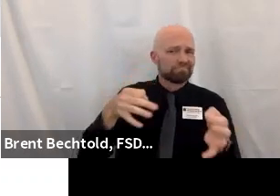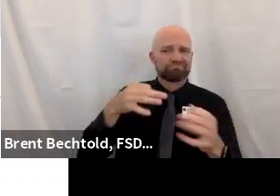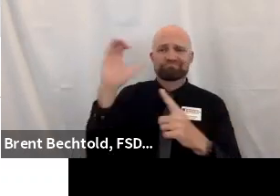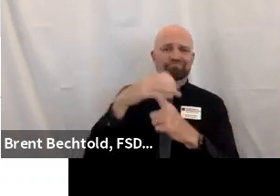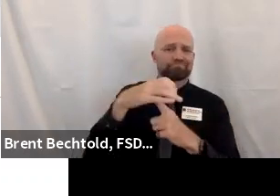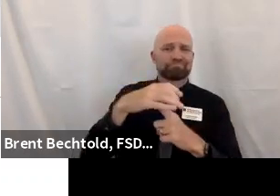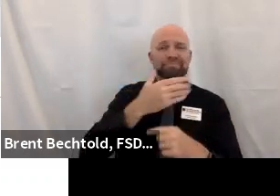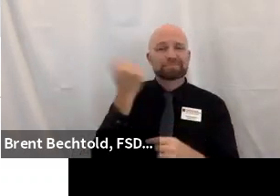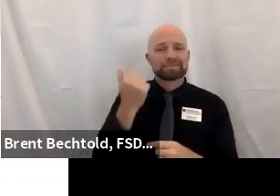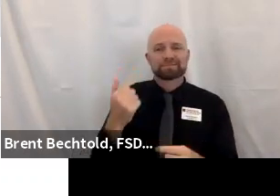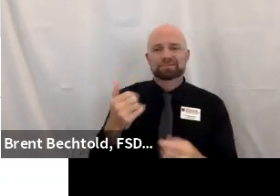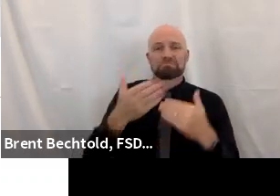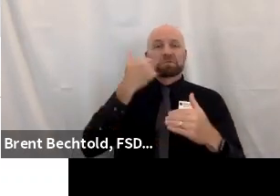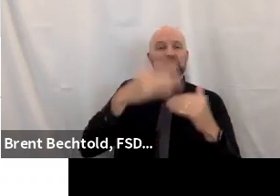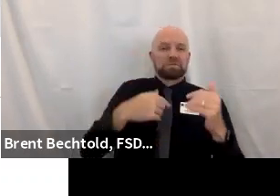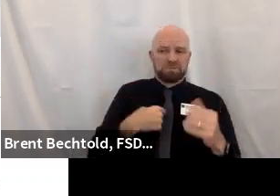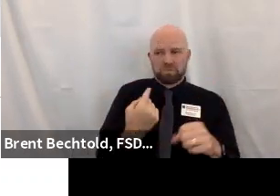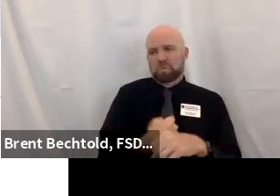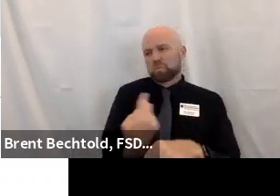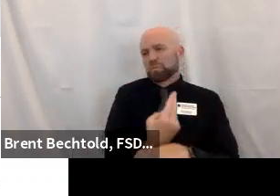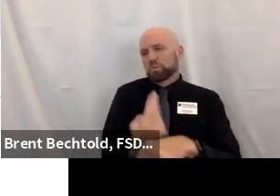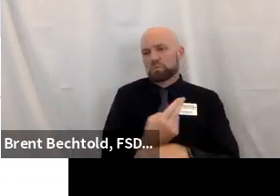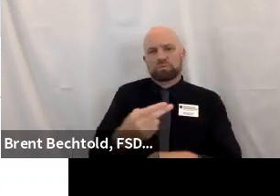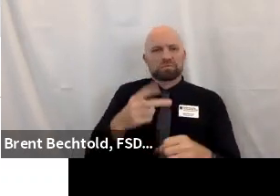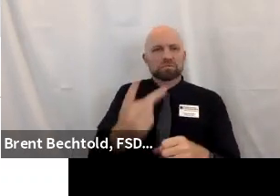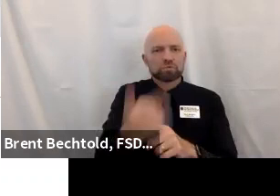and... this is a great explanation